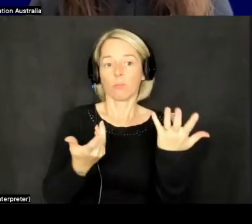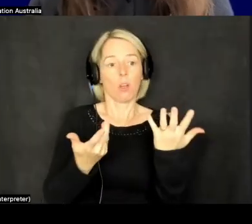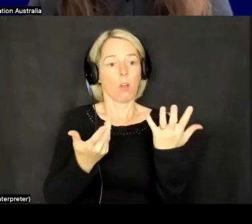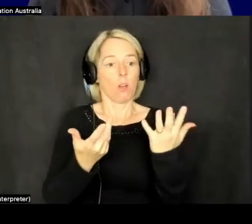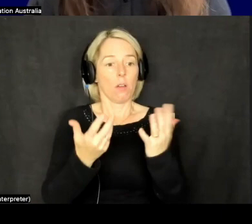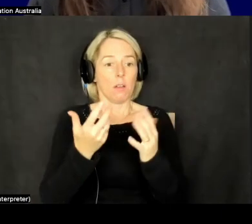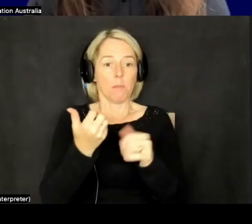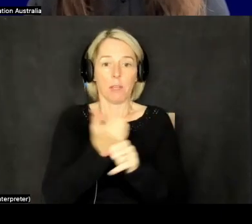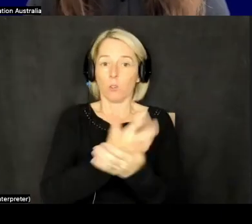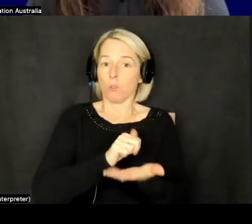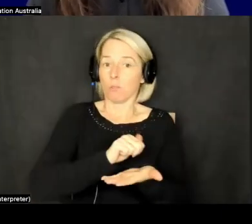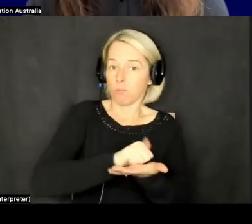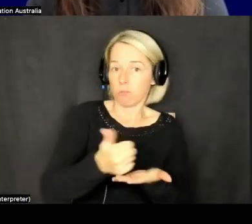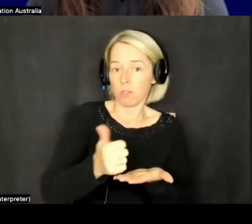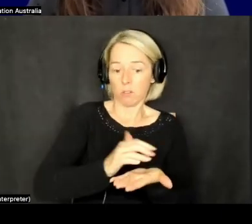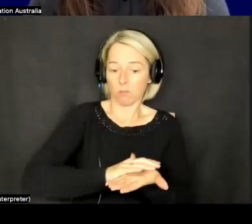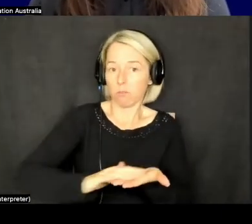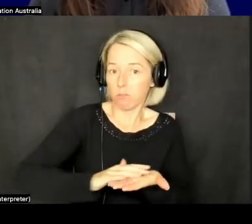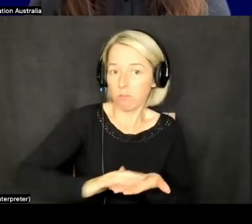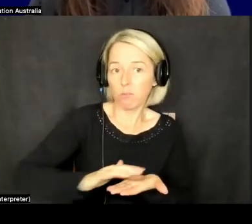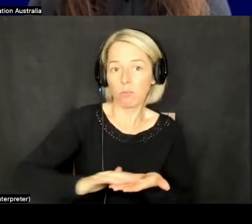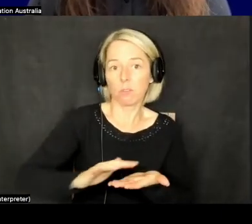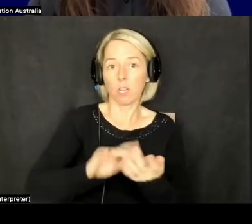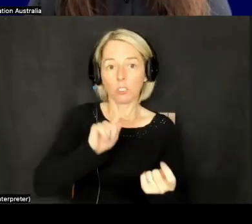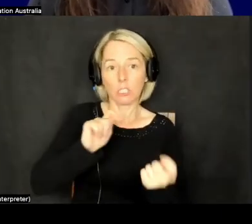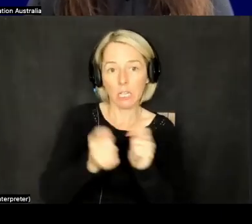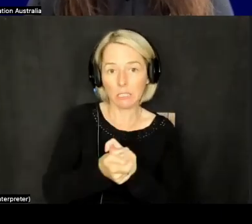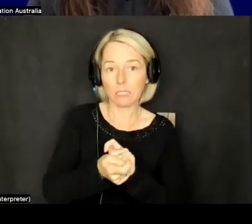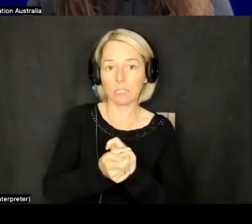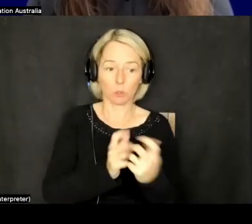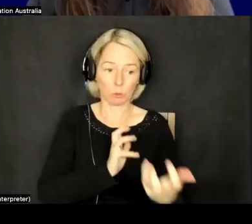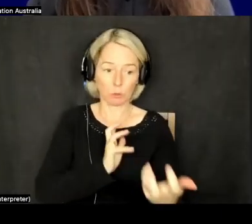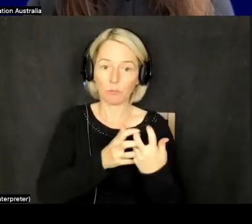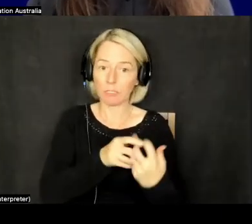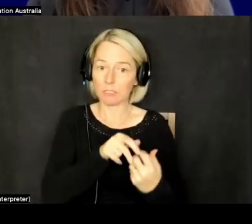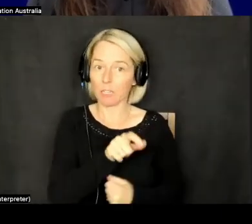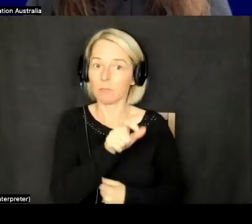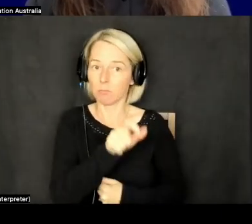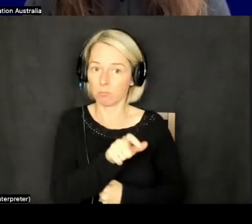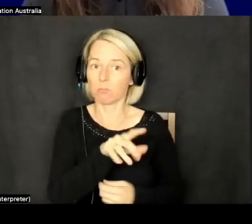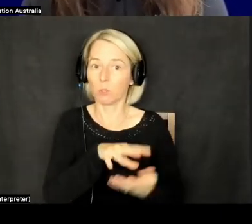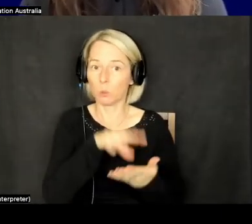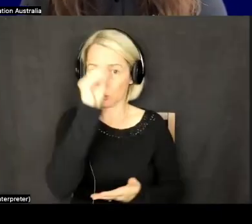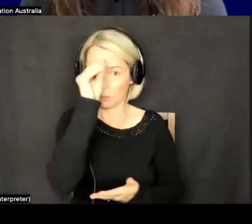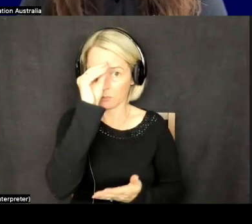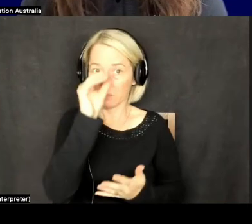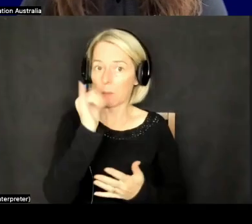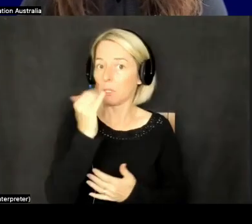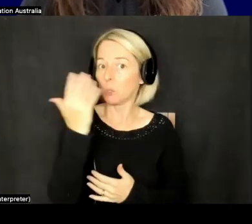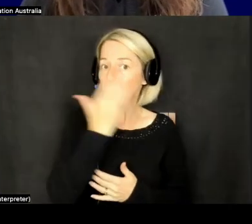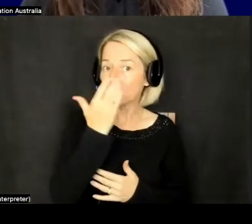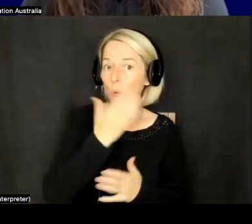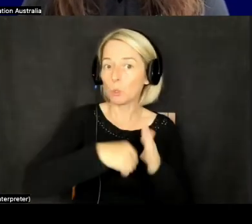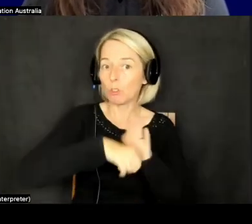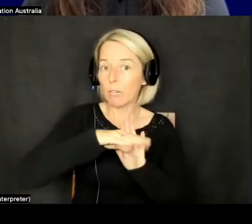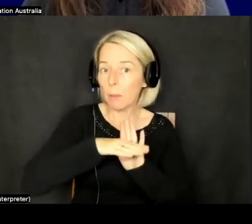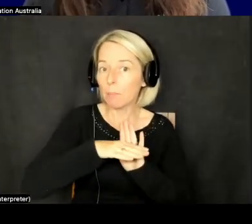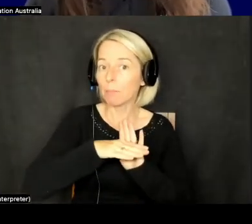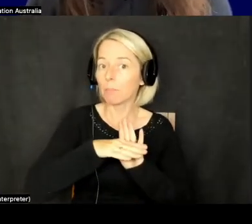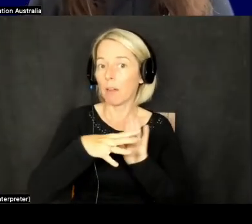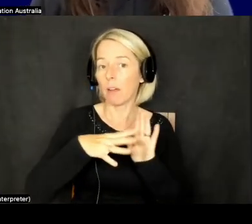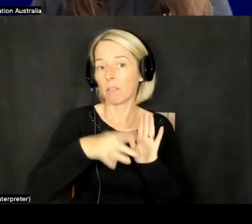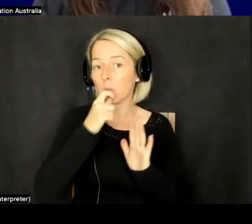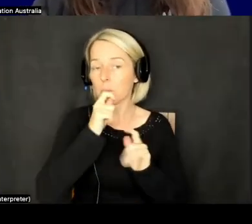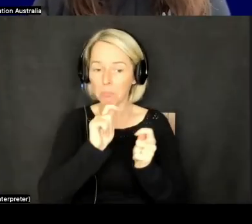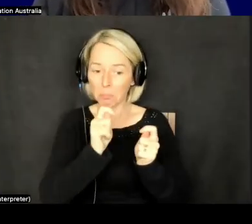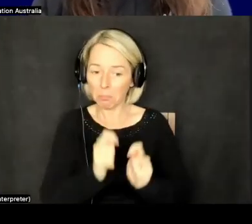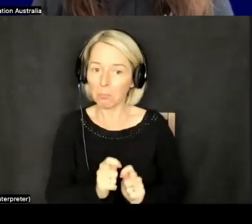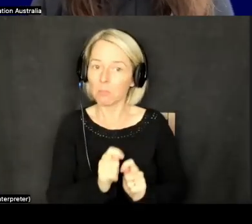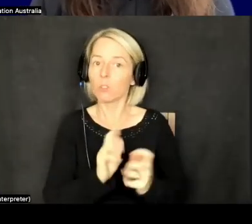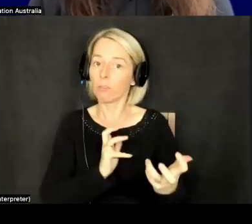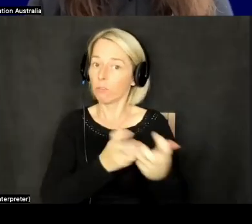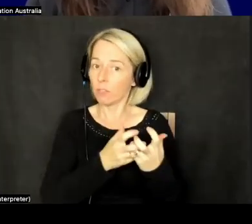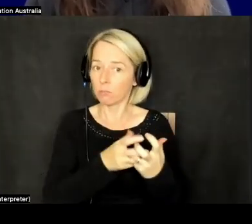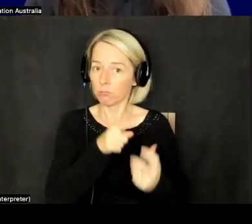adjusting the learning materials used, and they may even be involved in providing and setting